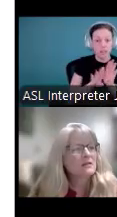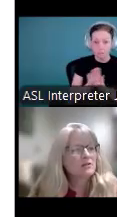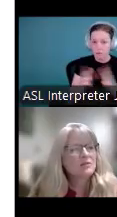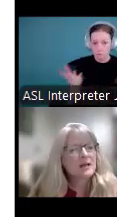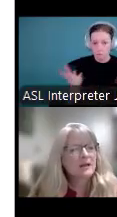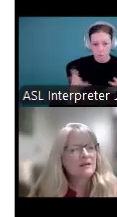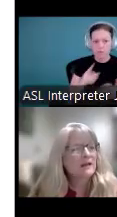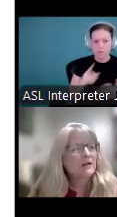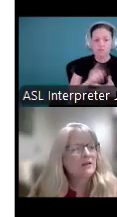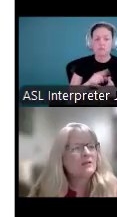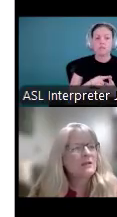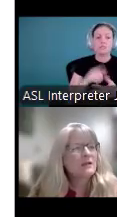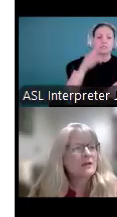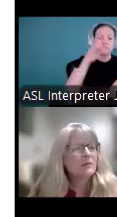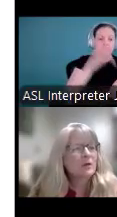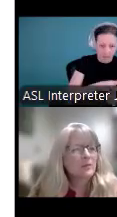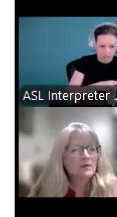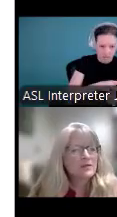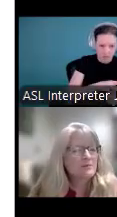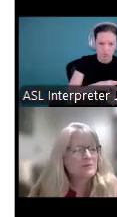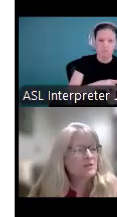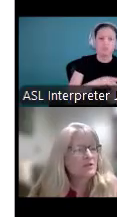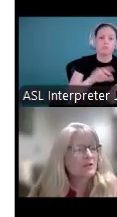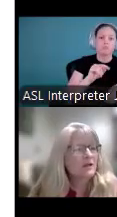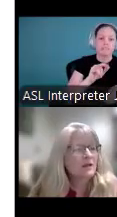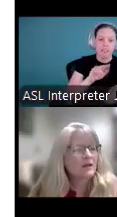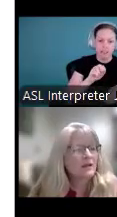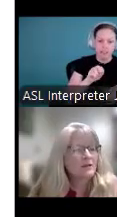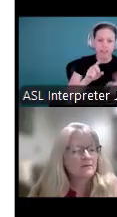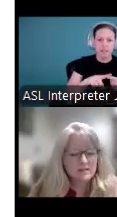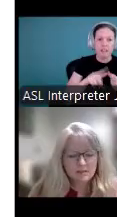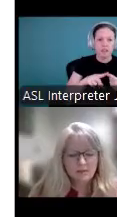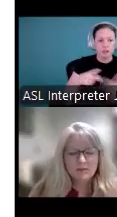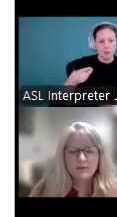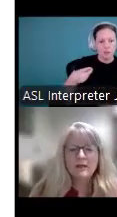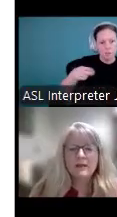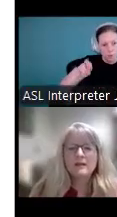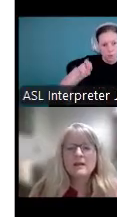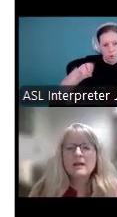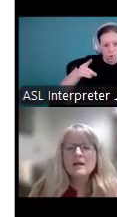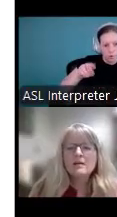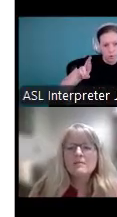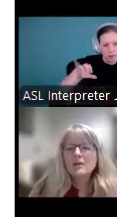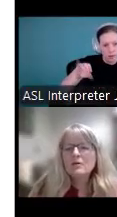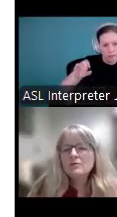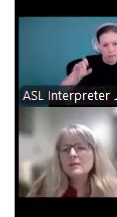touch or tactile proprioception and vestibular, and my goal